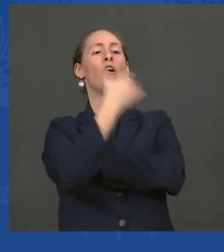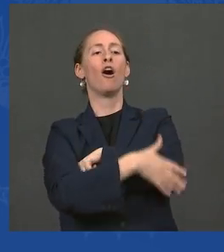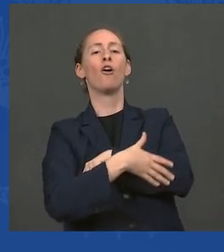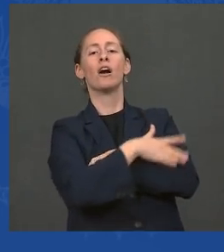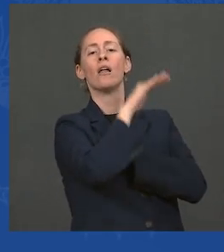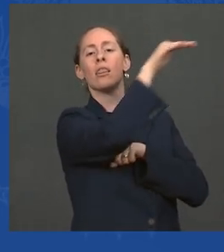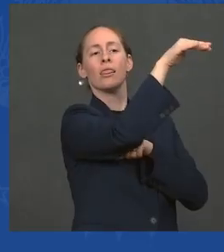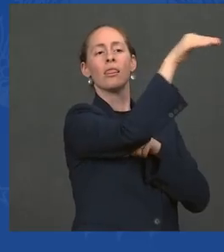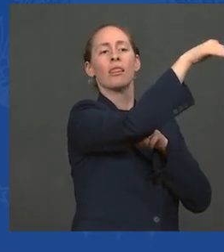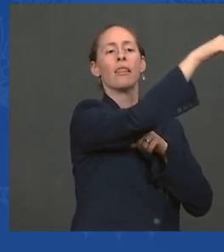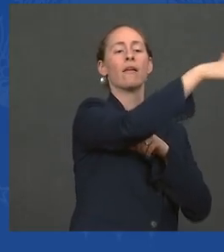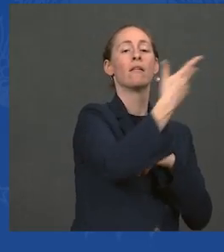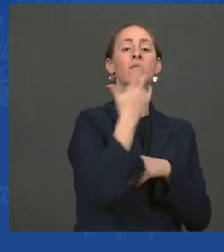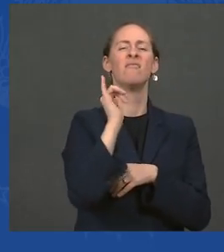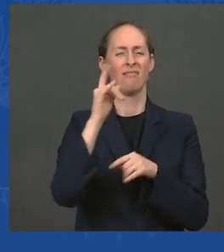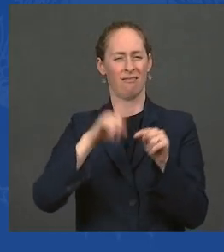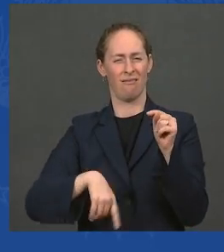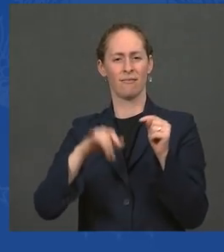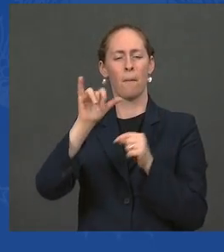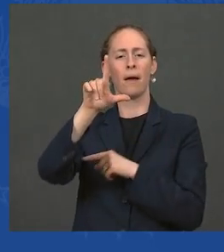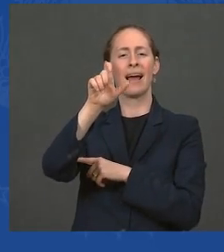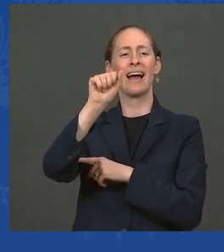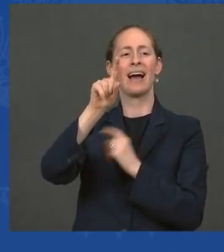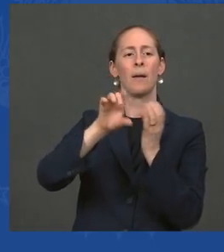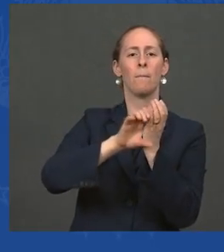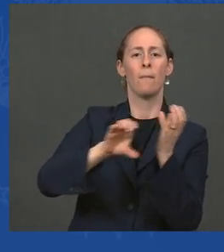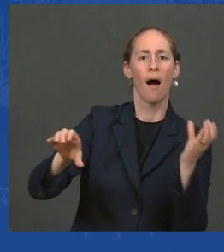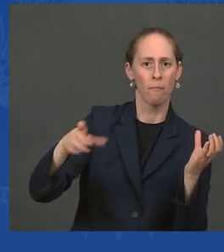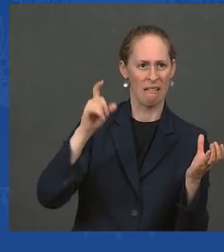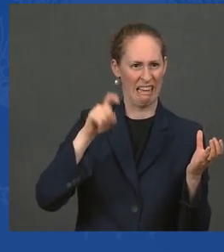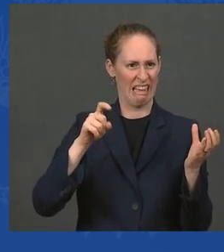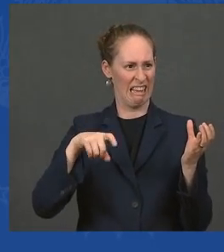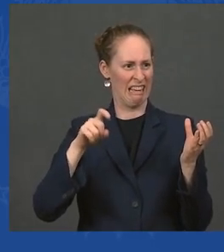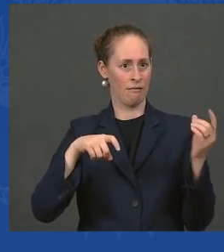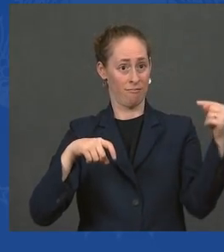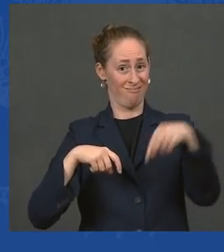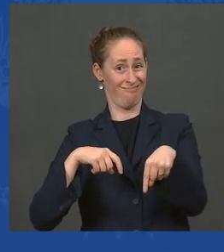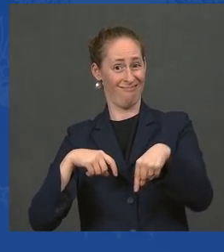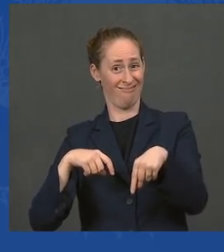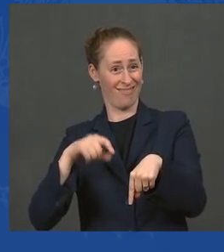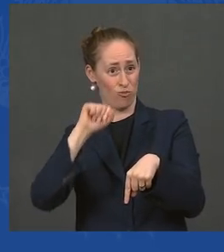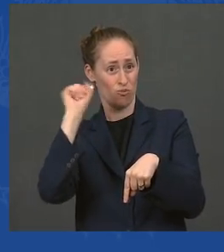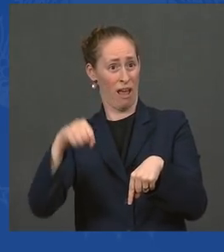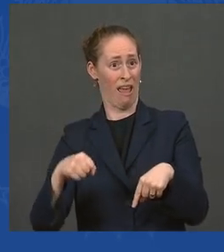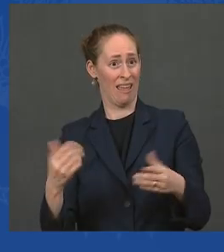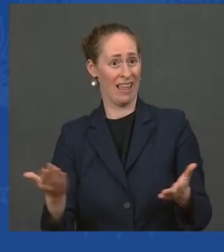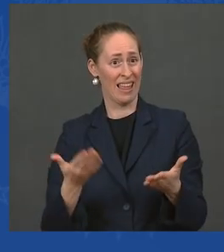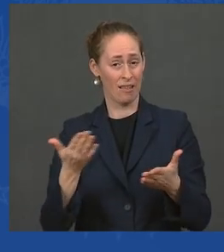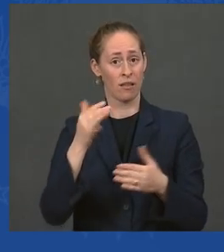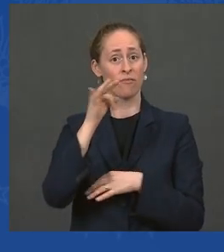like you have here in the Scranton area. Kids are getting brain damage because of the ingestion of lead.